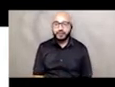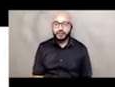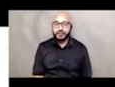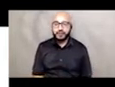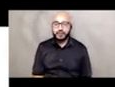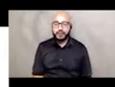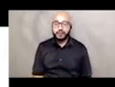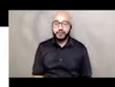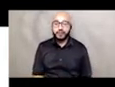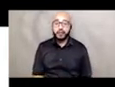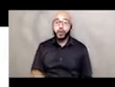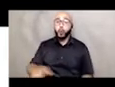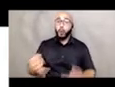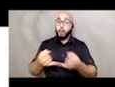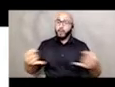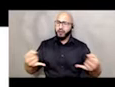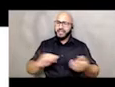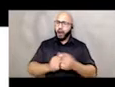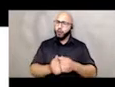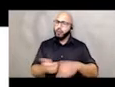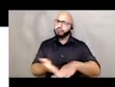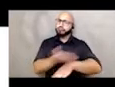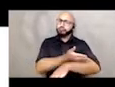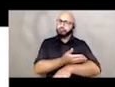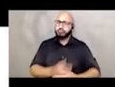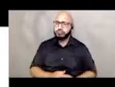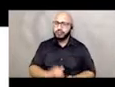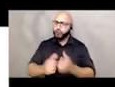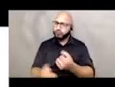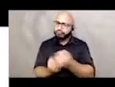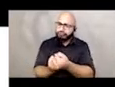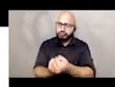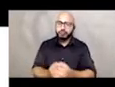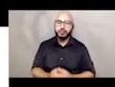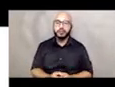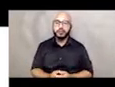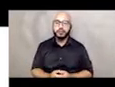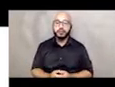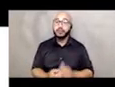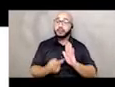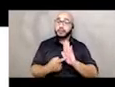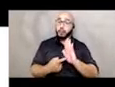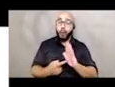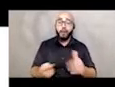Strengthening your boundaries. How do we do this? Well, first, we need to hold people accountable.